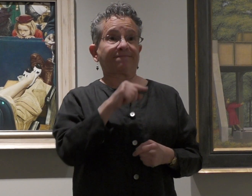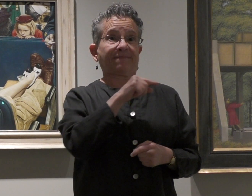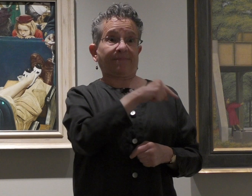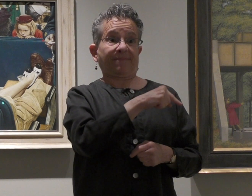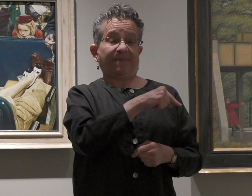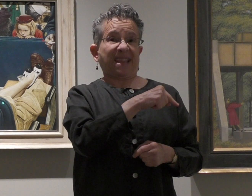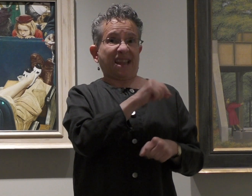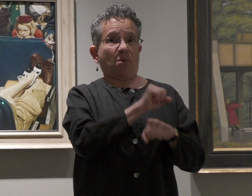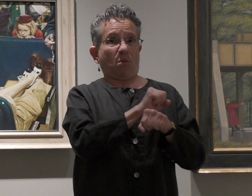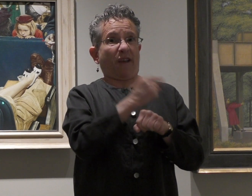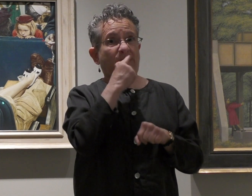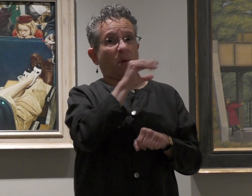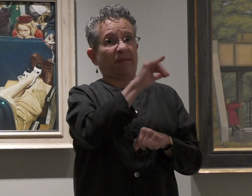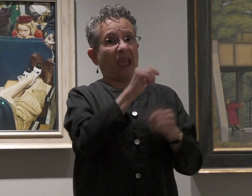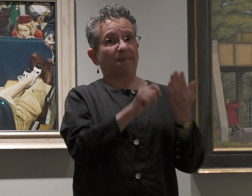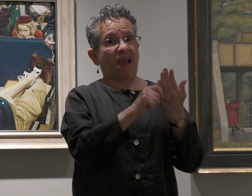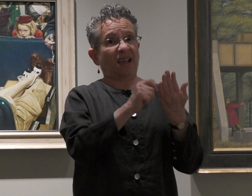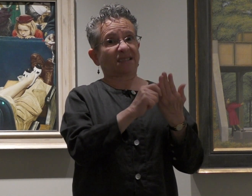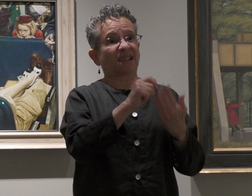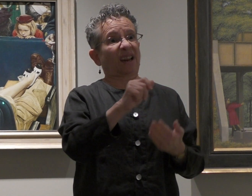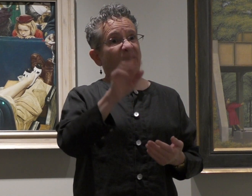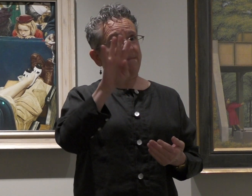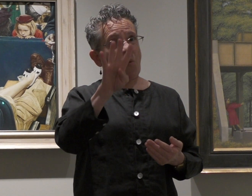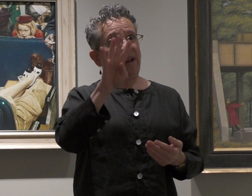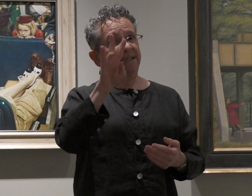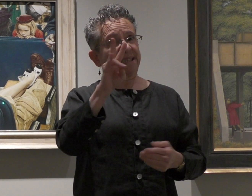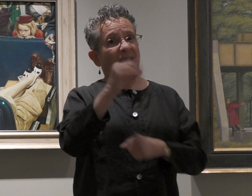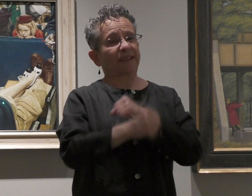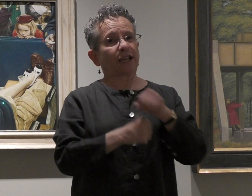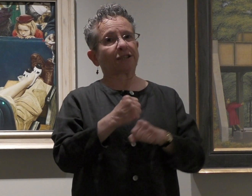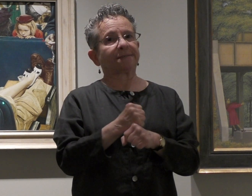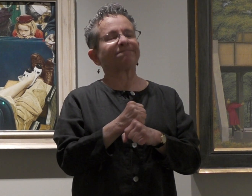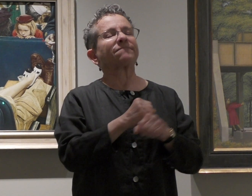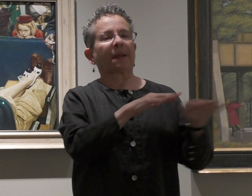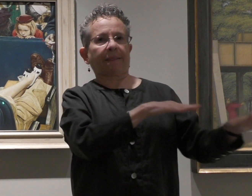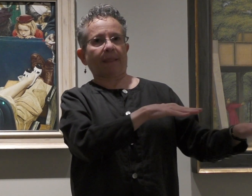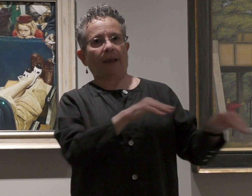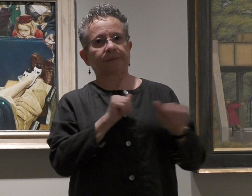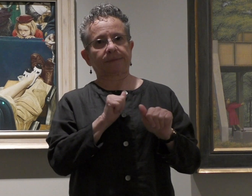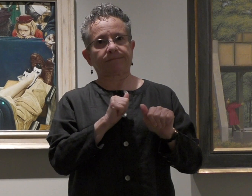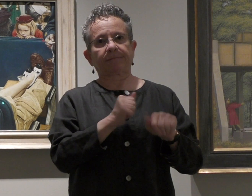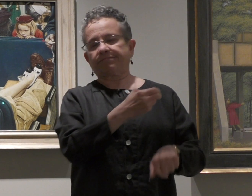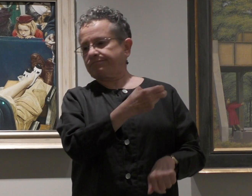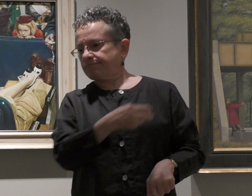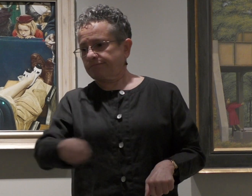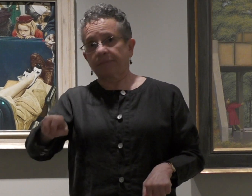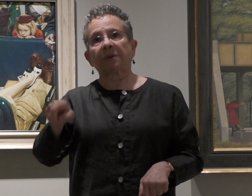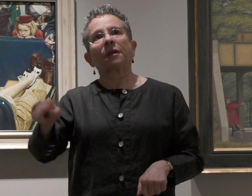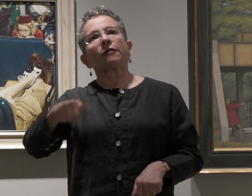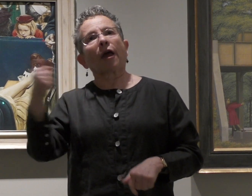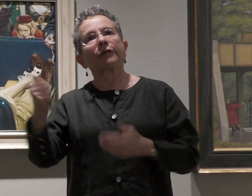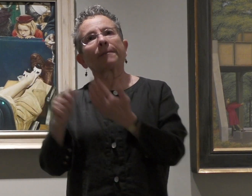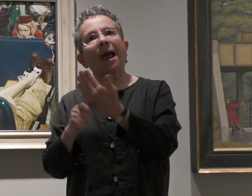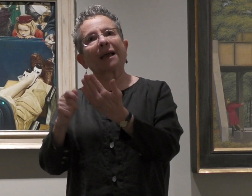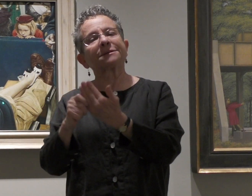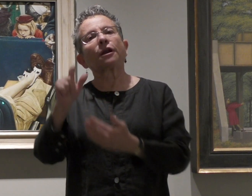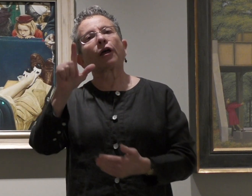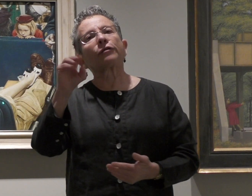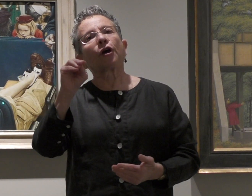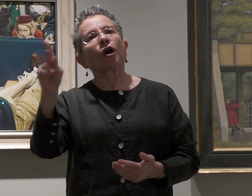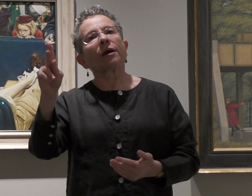After working for the Saturday Evening Post for 47 years, he left and worked for another magazine called Look.